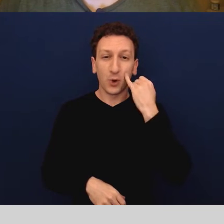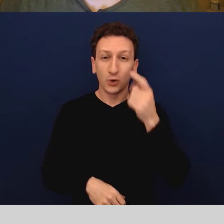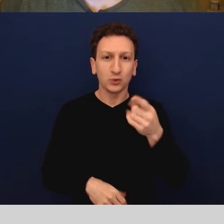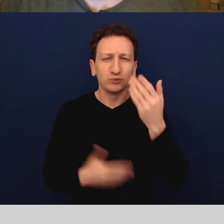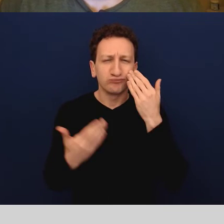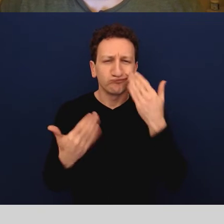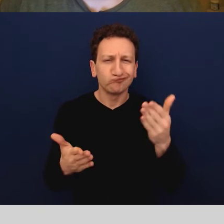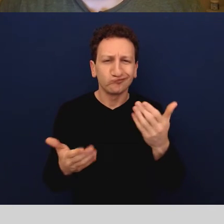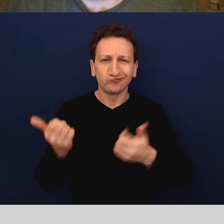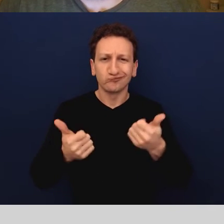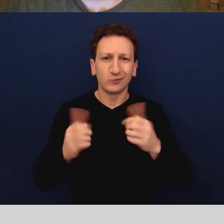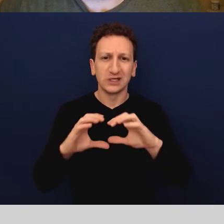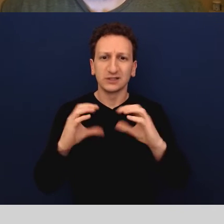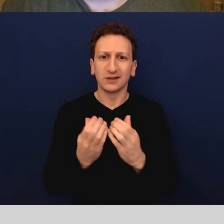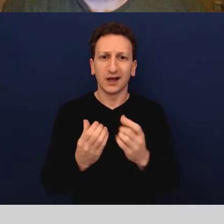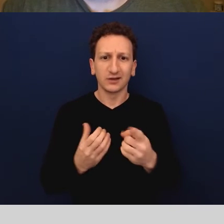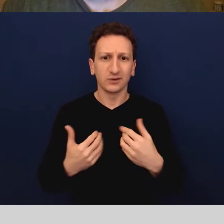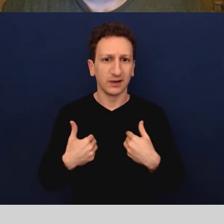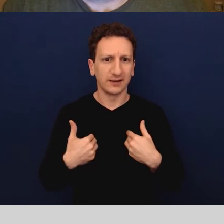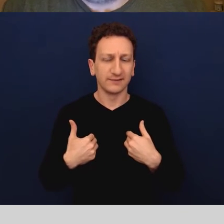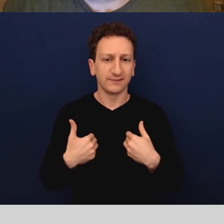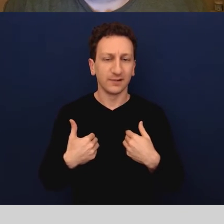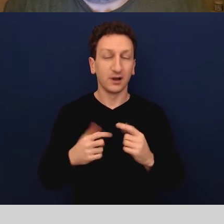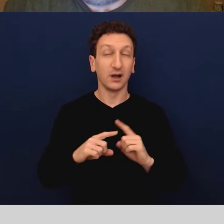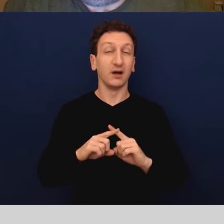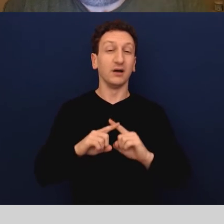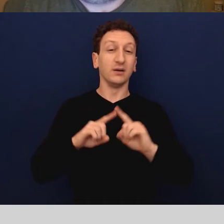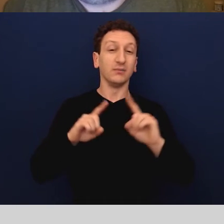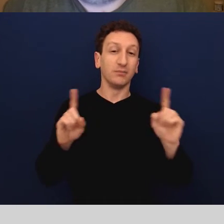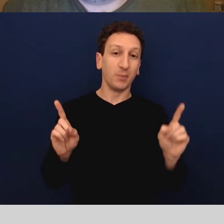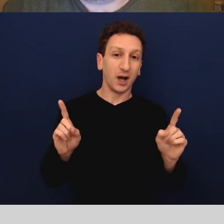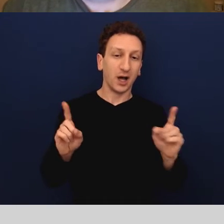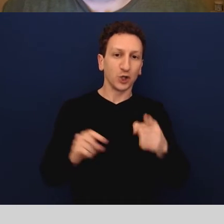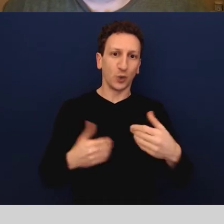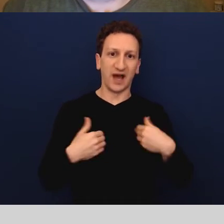which class I have, but I have the interface for it?